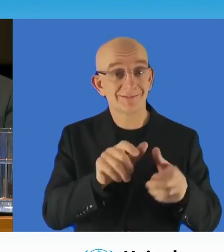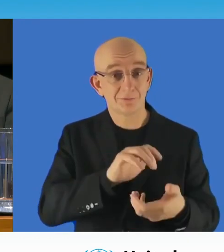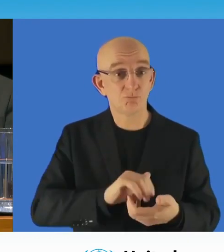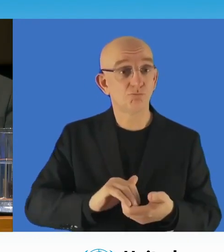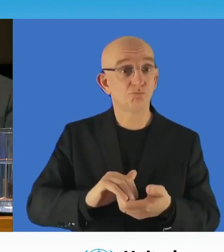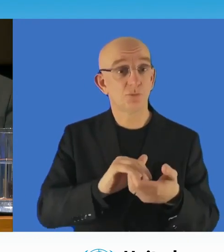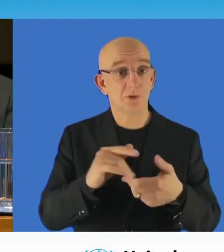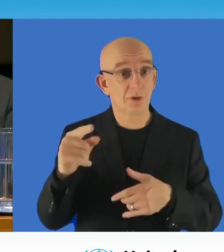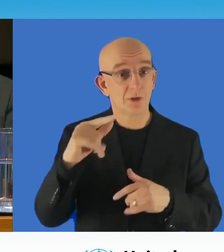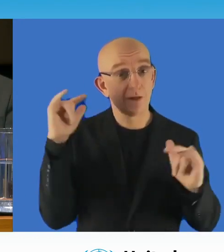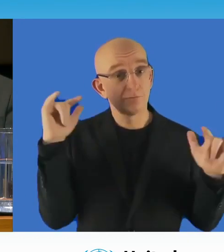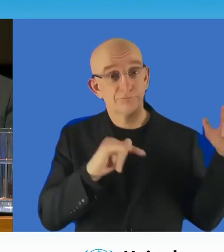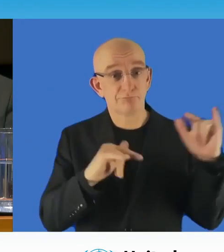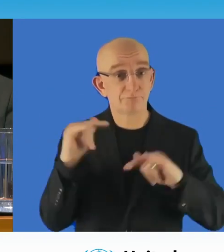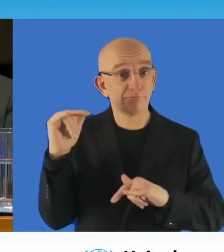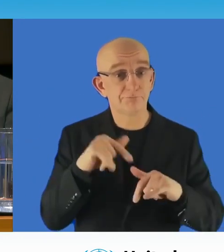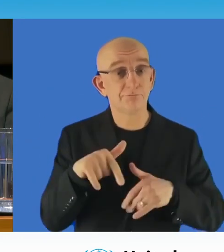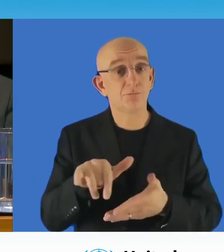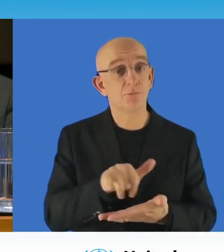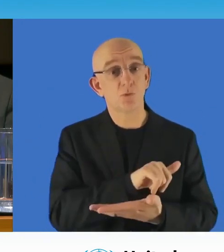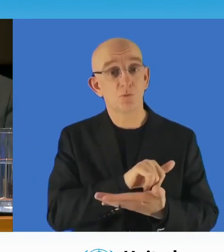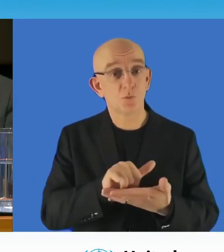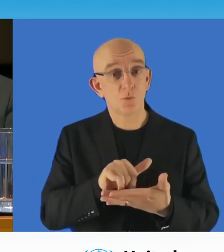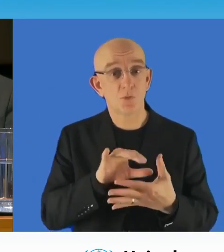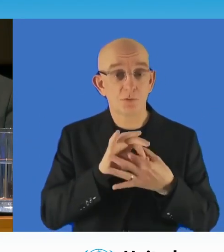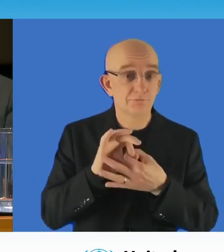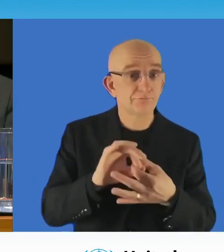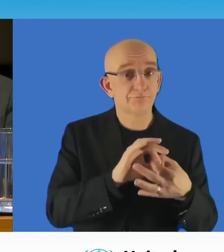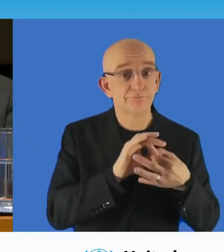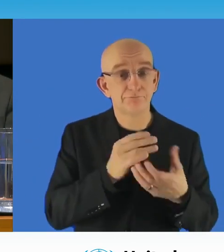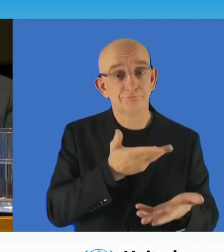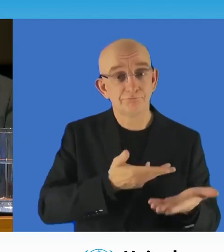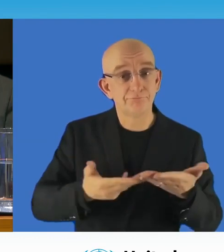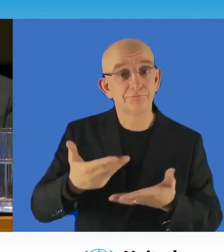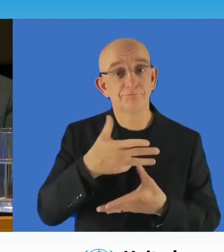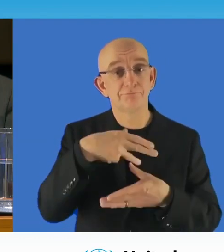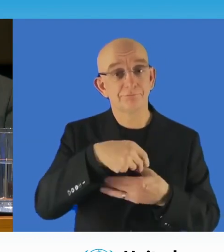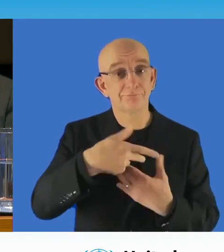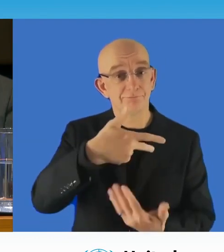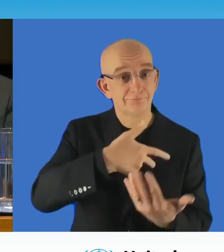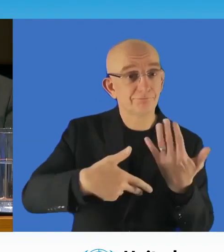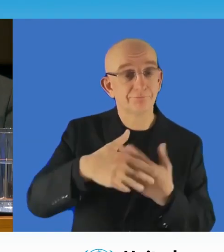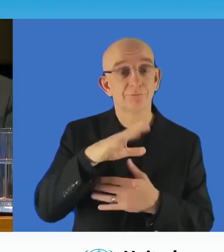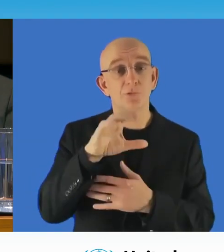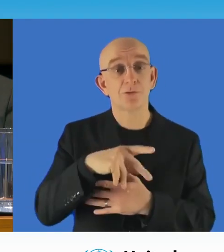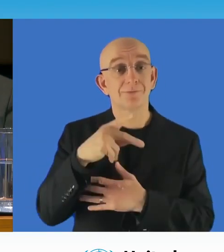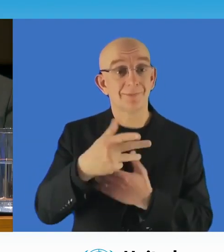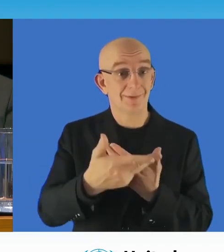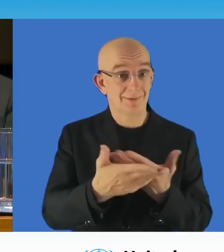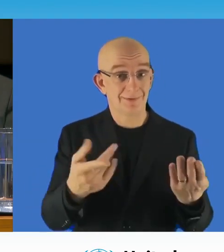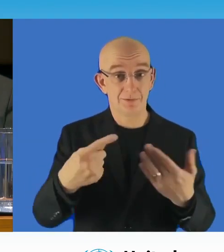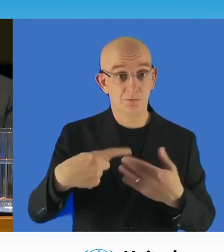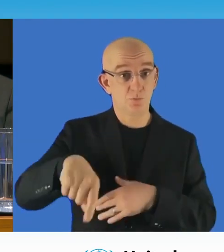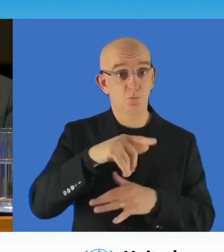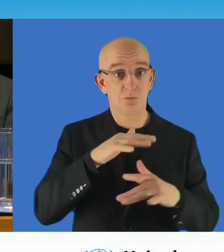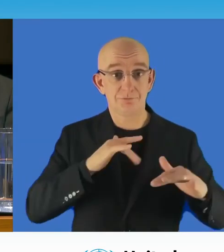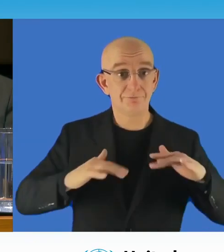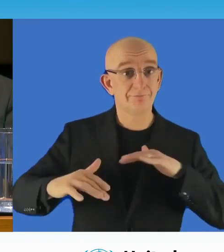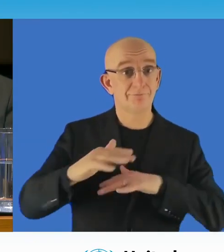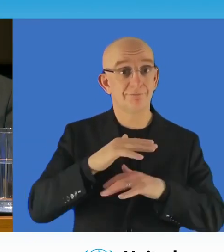actively engage with and participate in C without your energy enthusiasm and tireless commitment